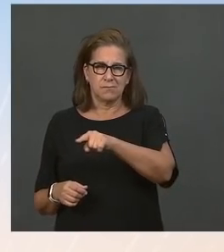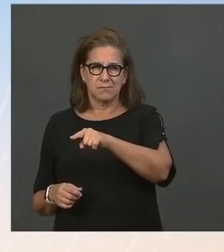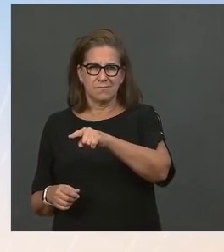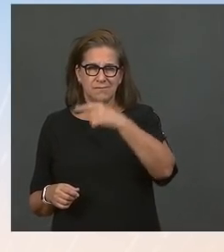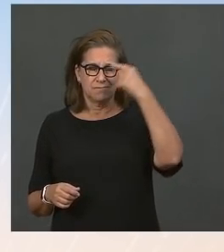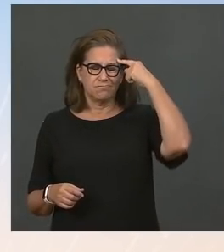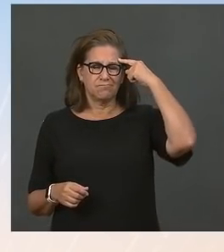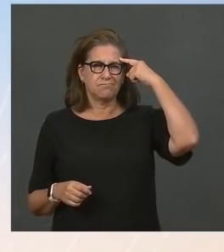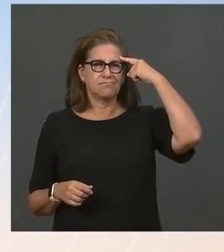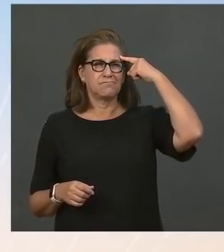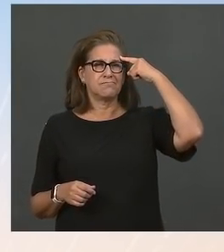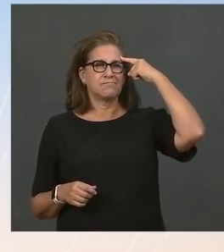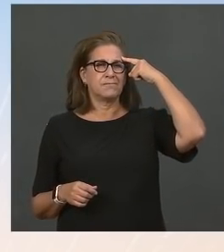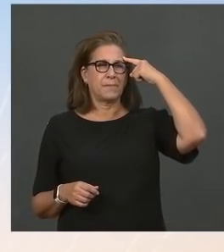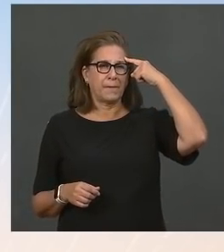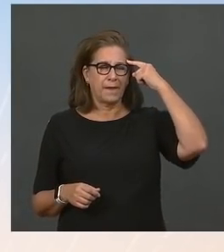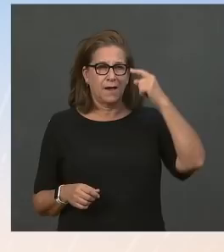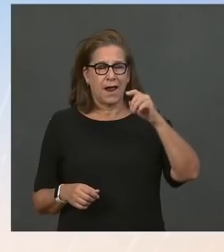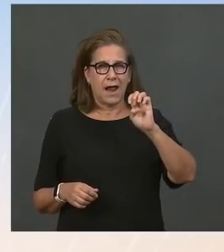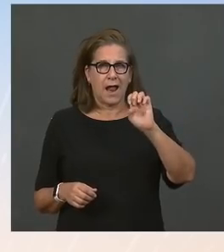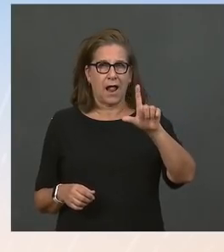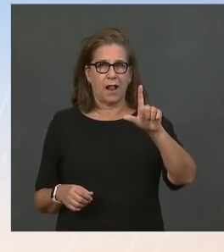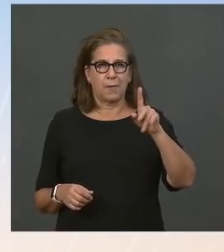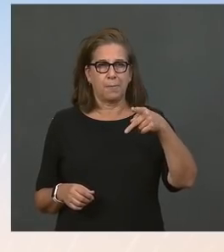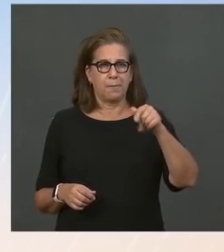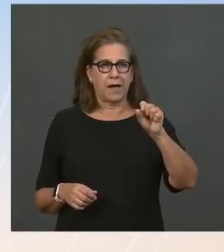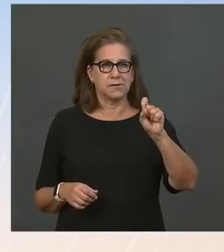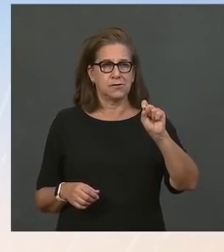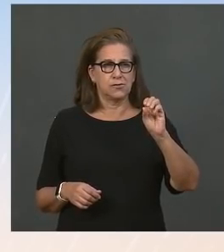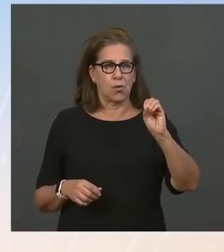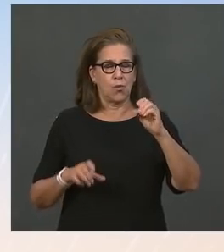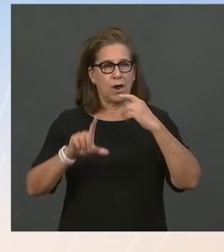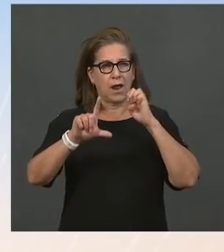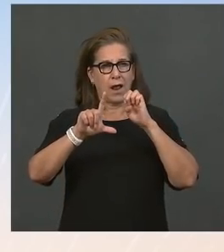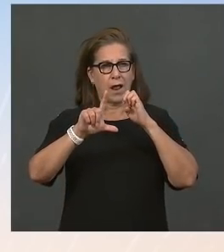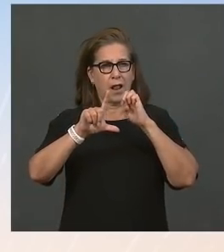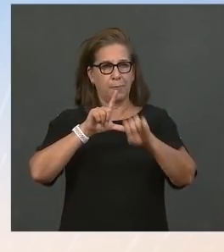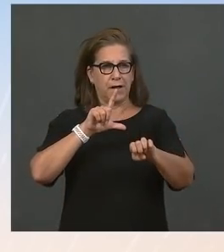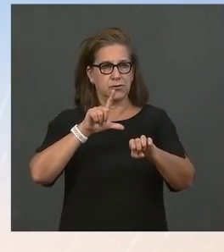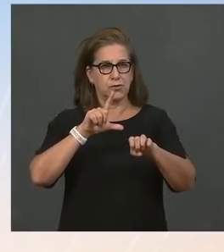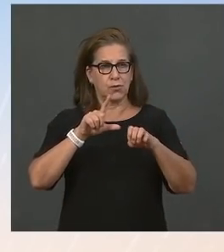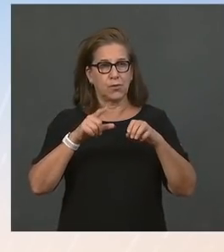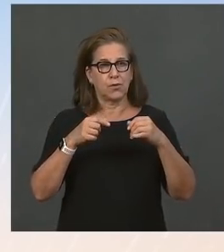the border goes right through the center of town. But what the most important thing everyone should know and understand